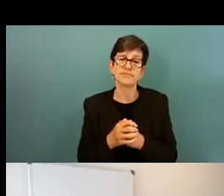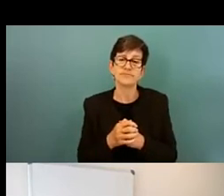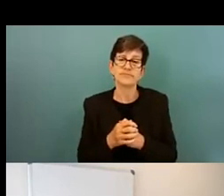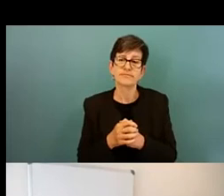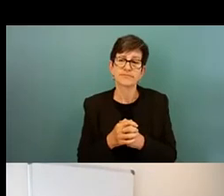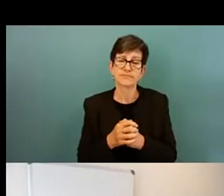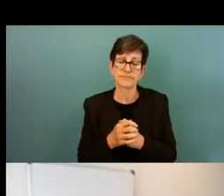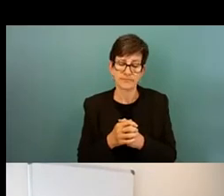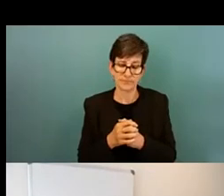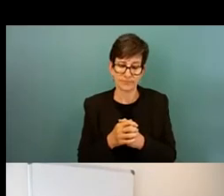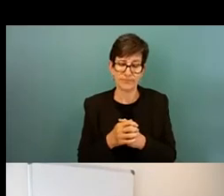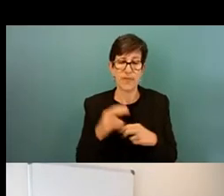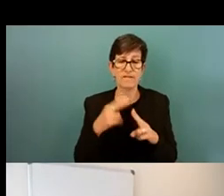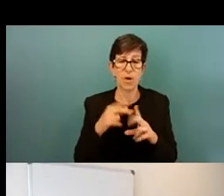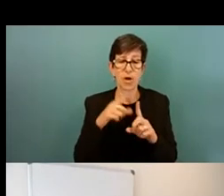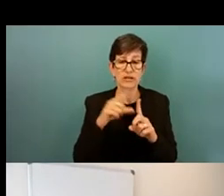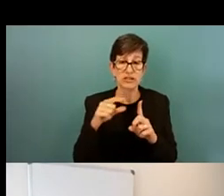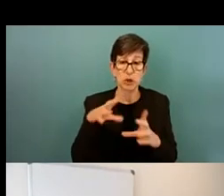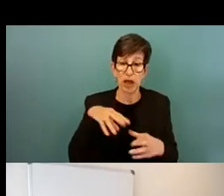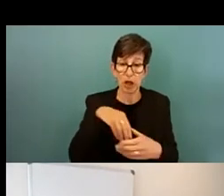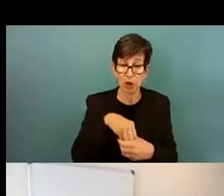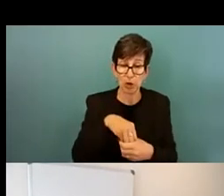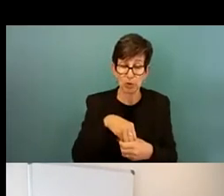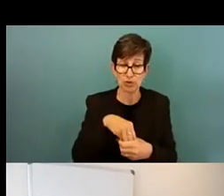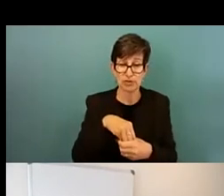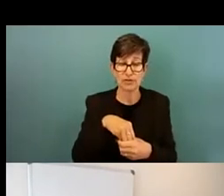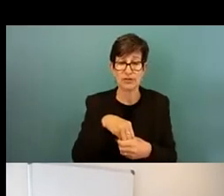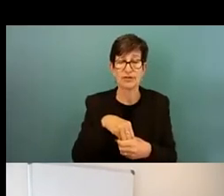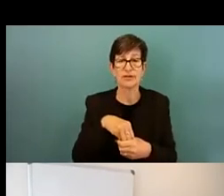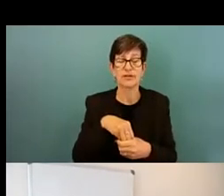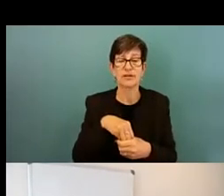with digital inclusion is there is considerable